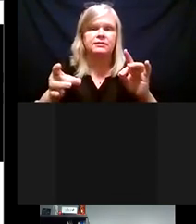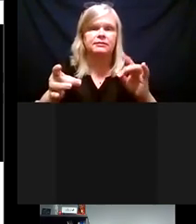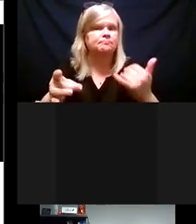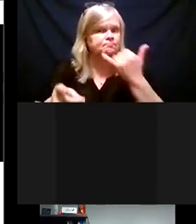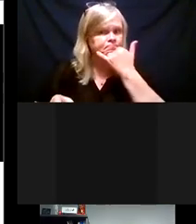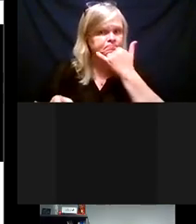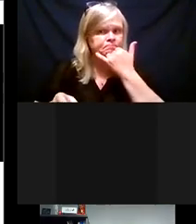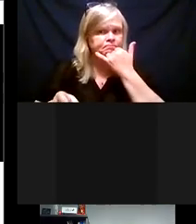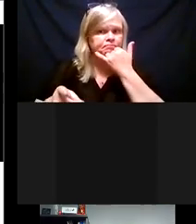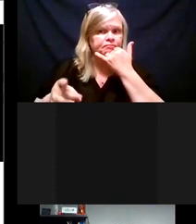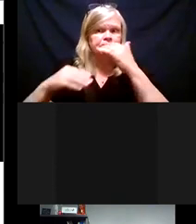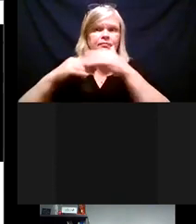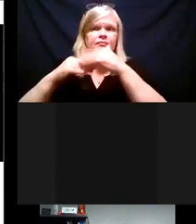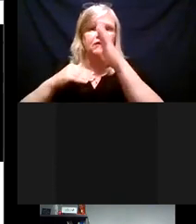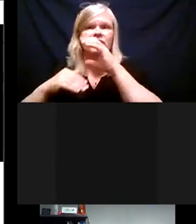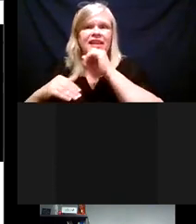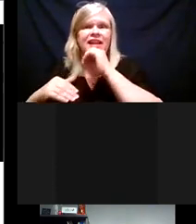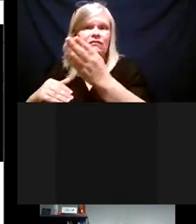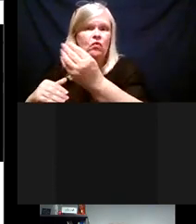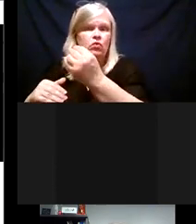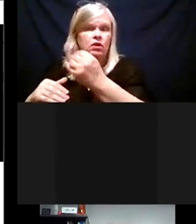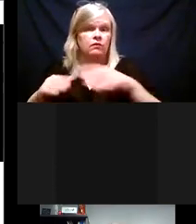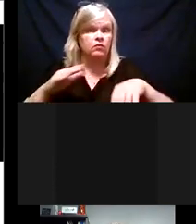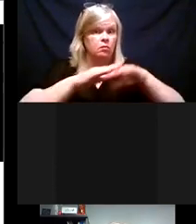SOMEONE OVER 14. IF YOU ARE UNDER 14 YOU ARE